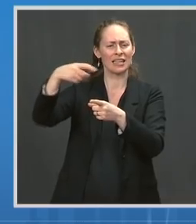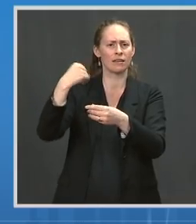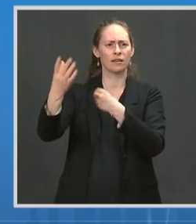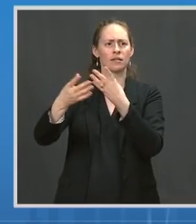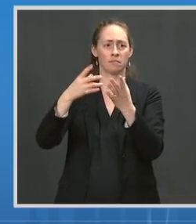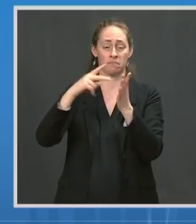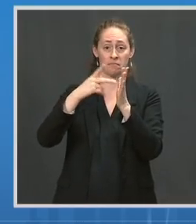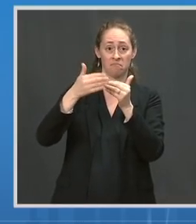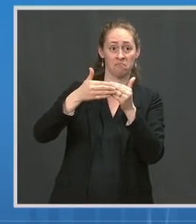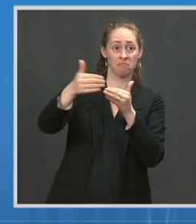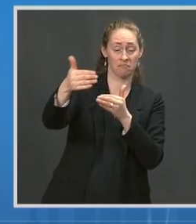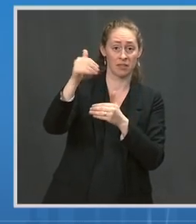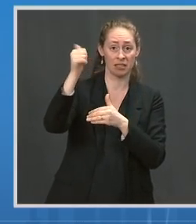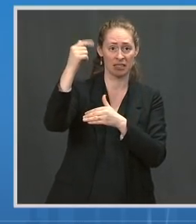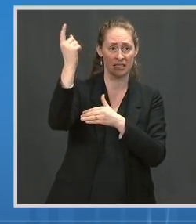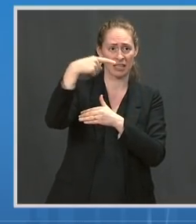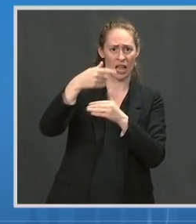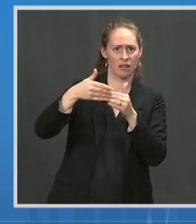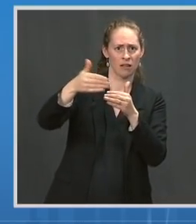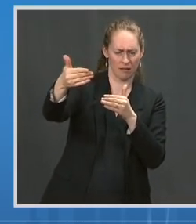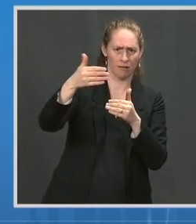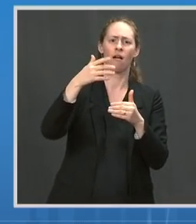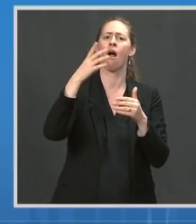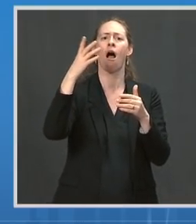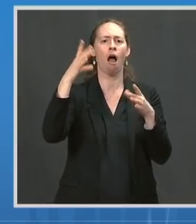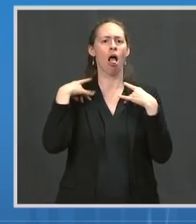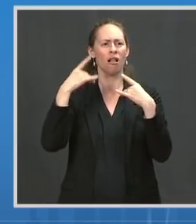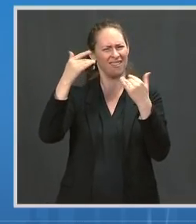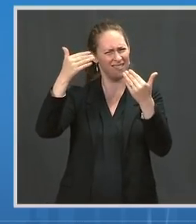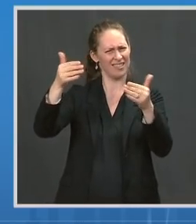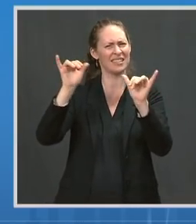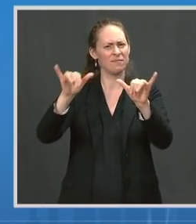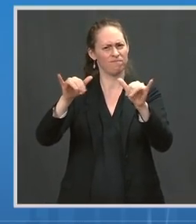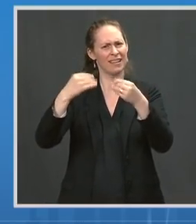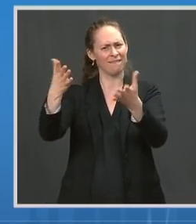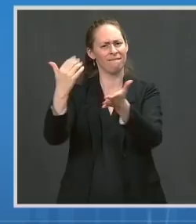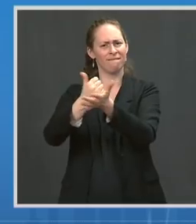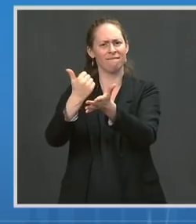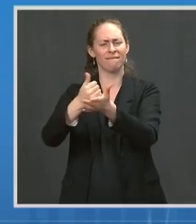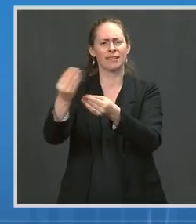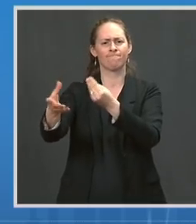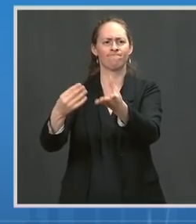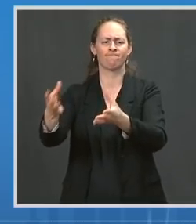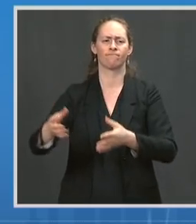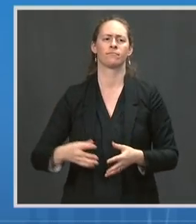Next slide. Now, the updated recommendations also have the following: